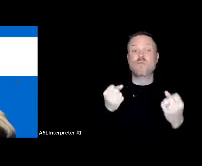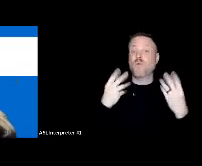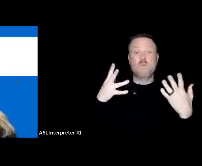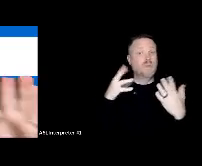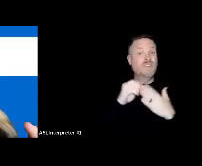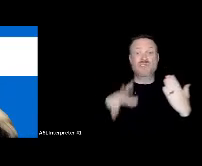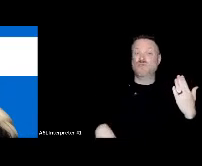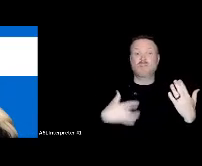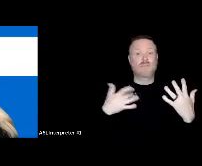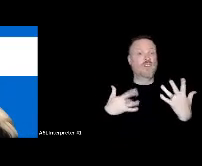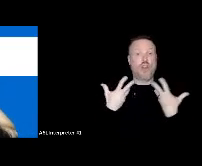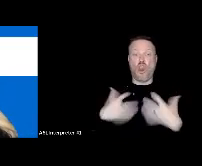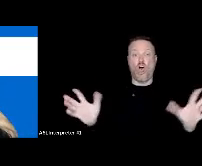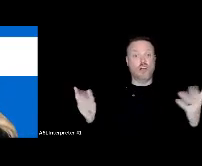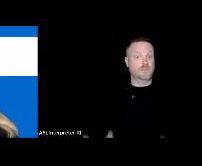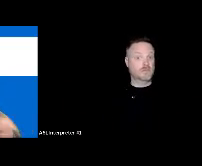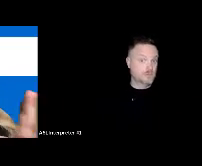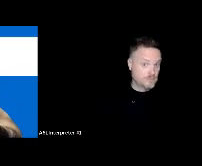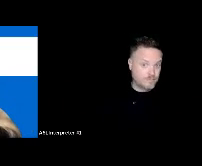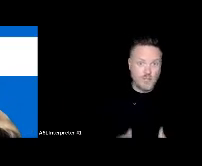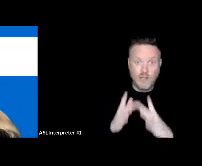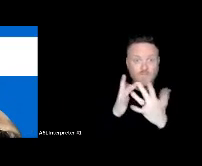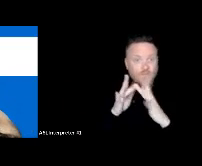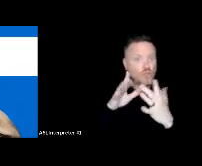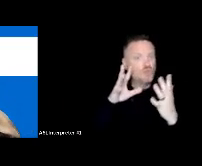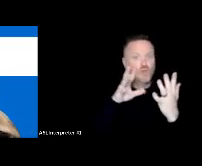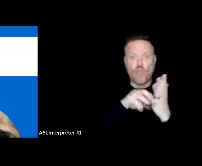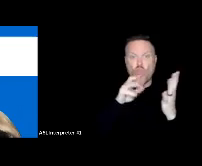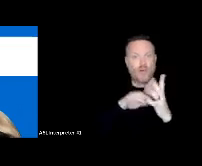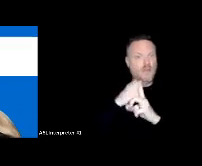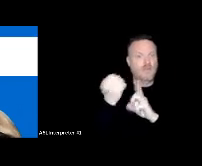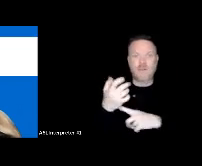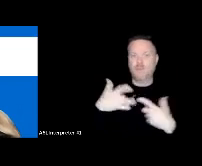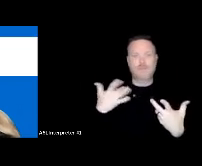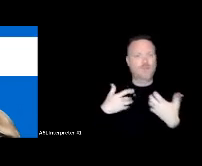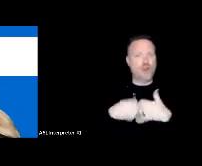lost in the noise of virtual learning. They aren't asking teachers when they don't